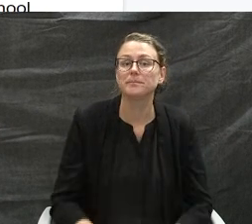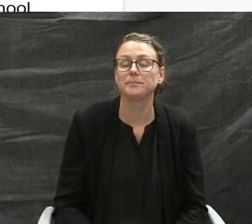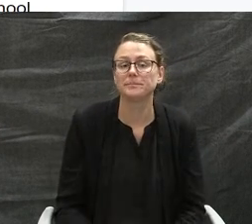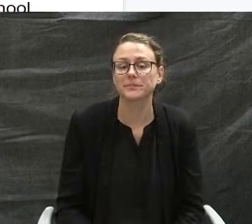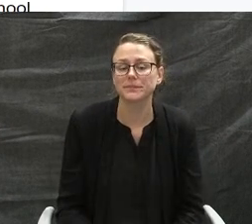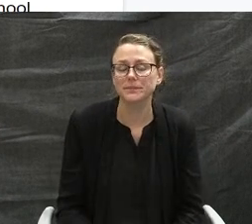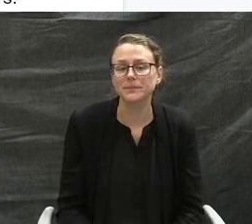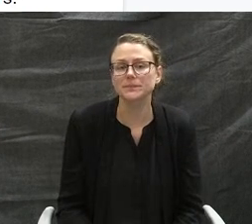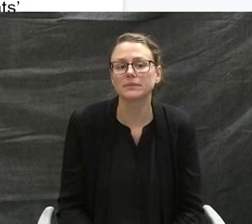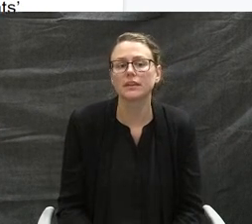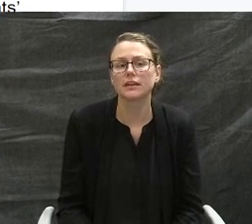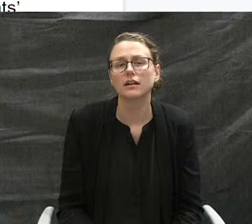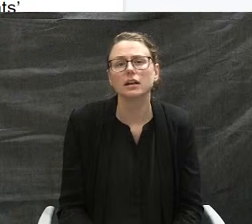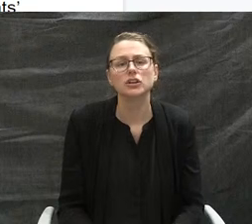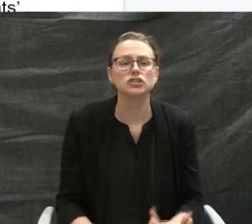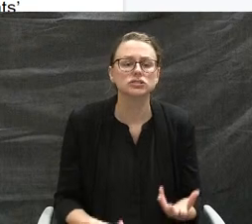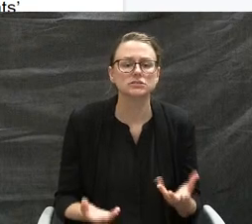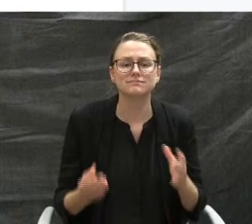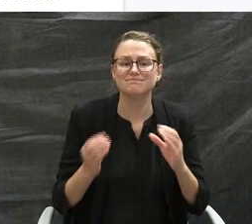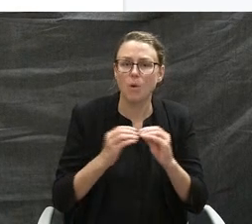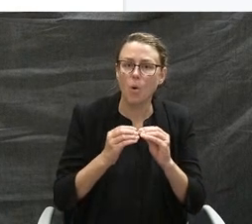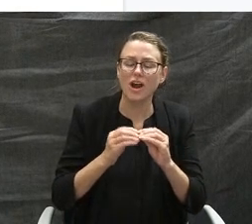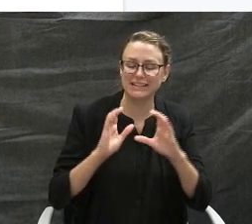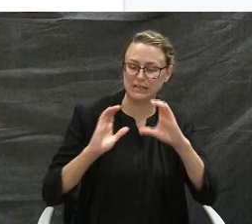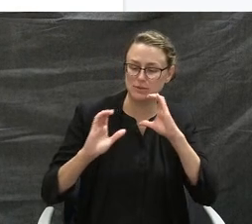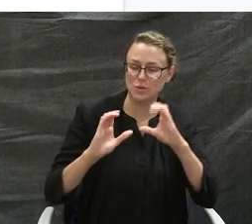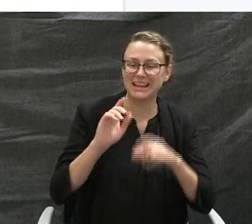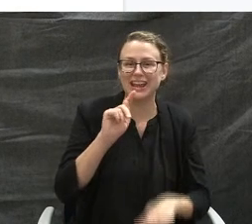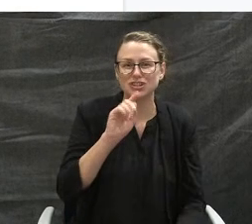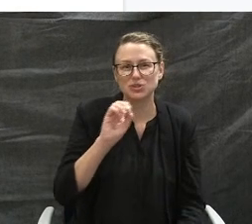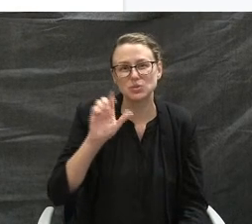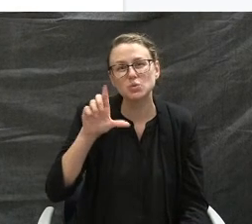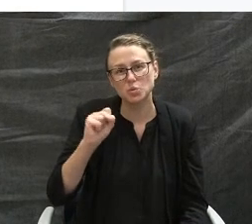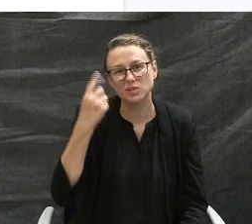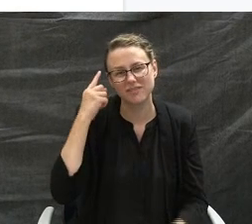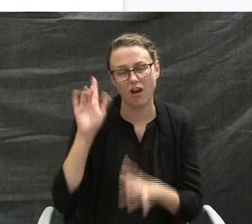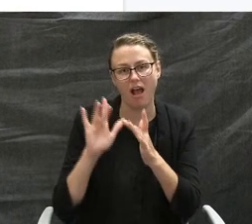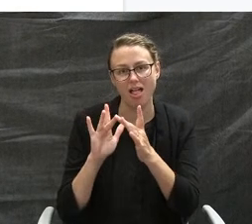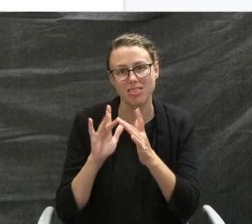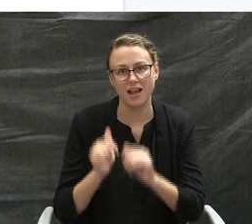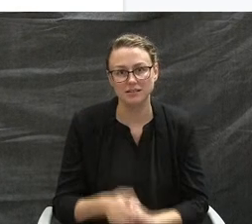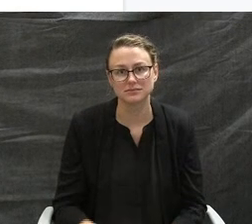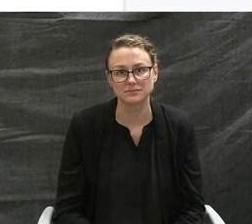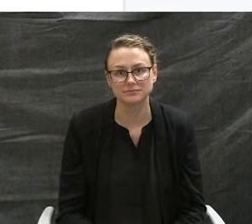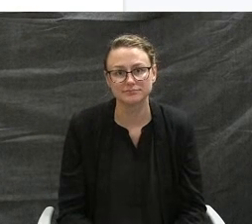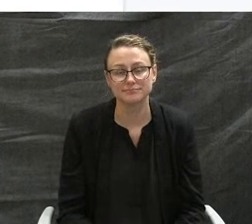More student to speed and communication tools in the online model. Thank you.